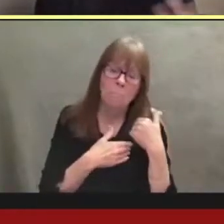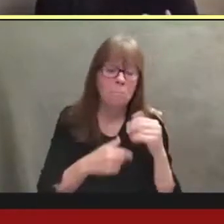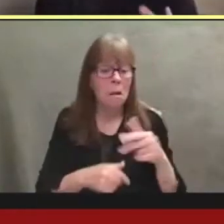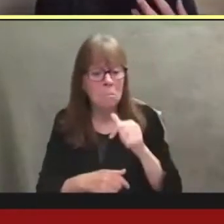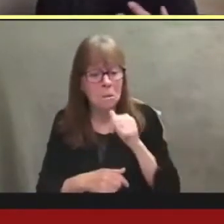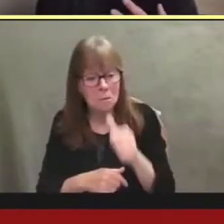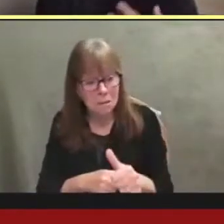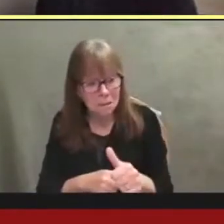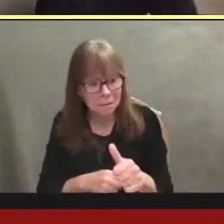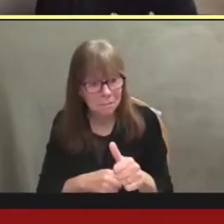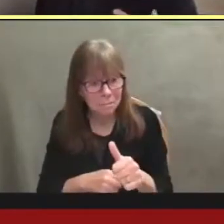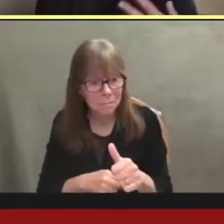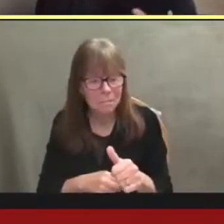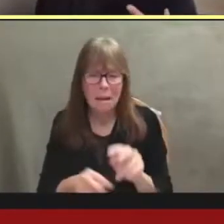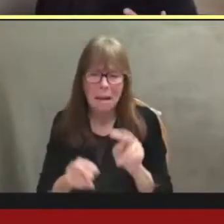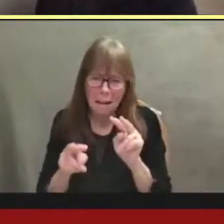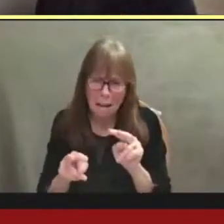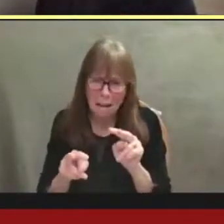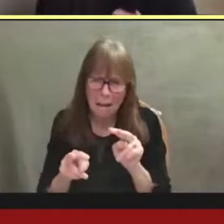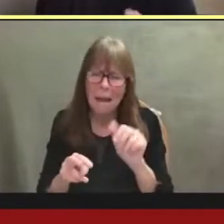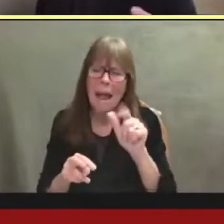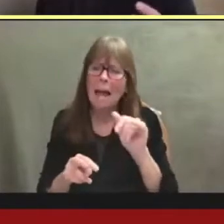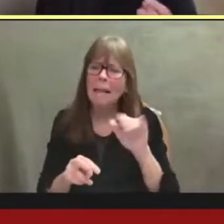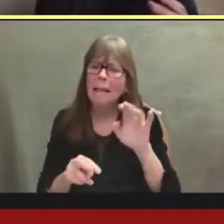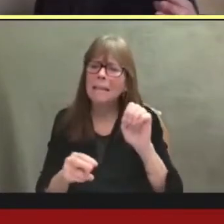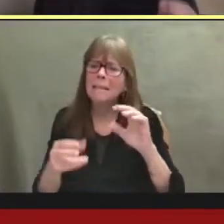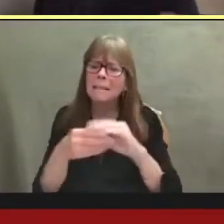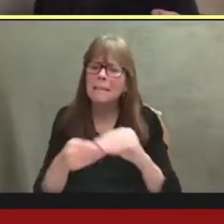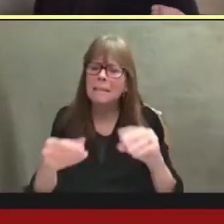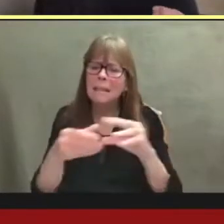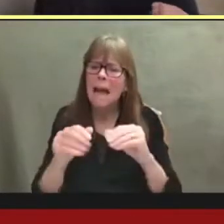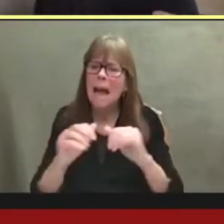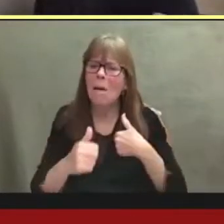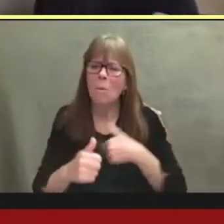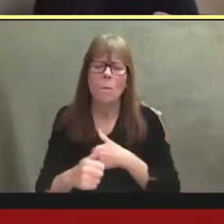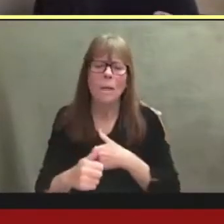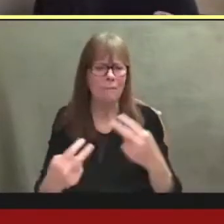This comment really reminded me of when Alice was talking about how we see our disability